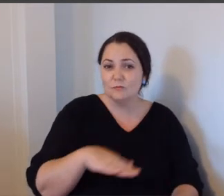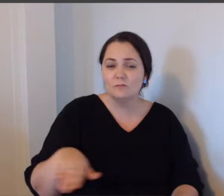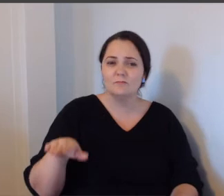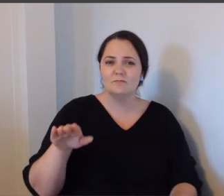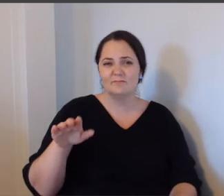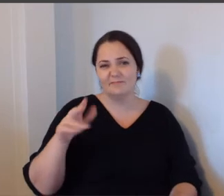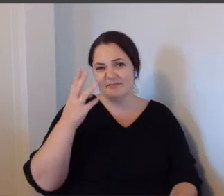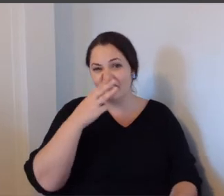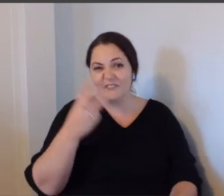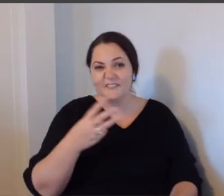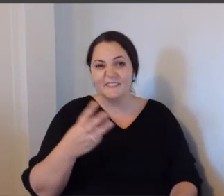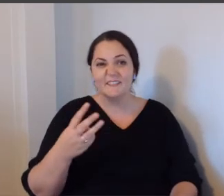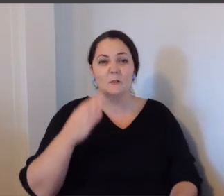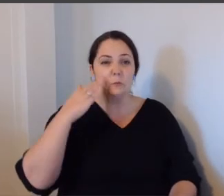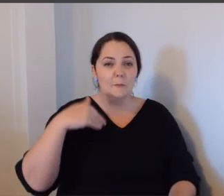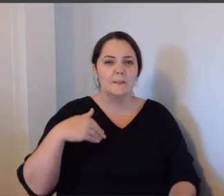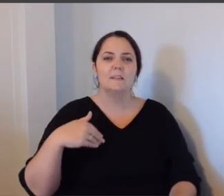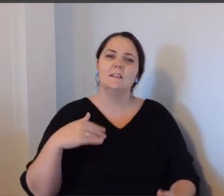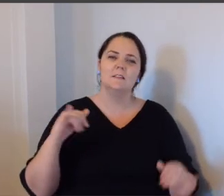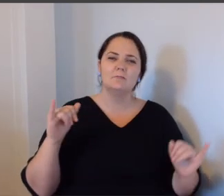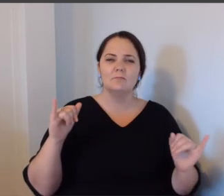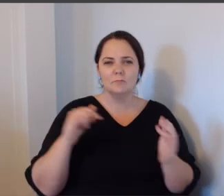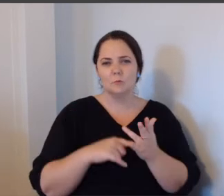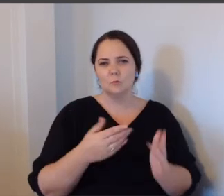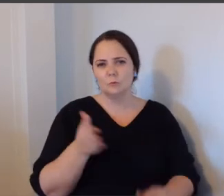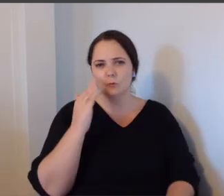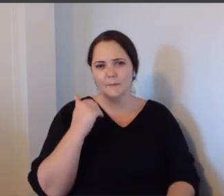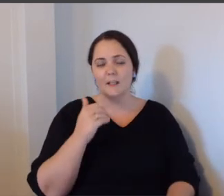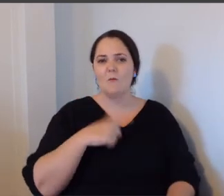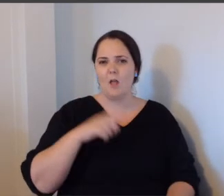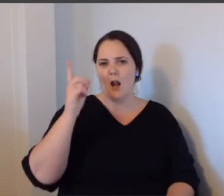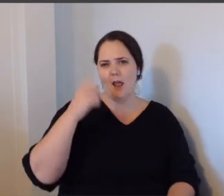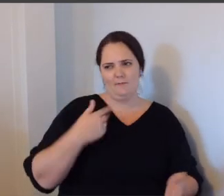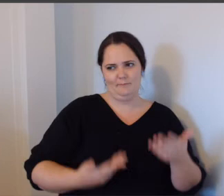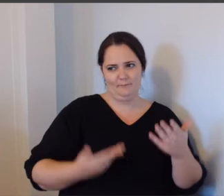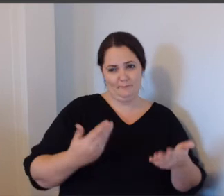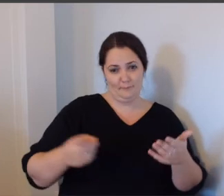needs to be called out for what it is, Gaughin was a sexual predator who abused his position of power.